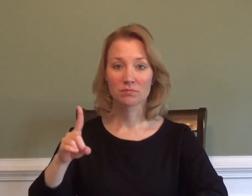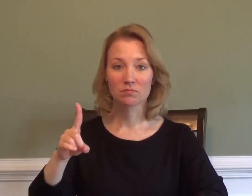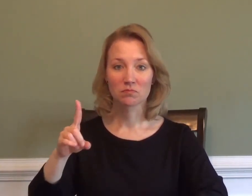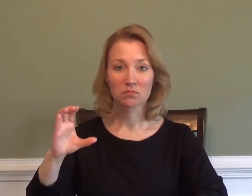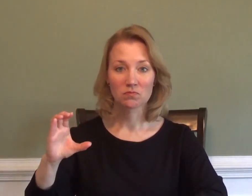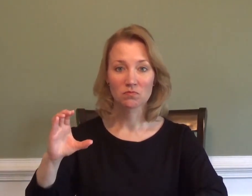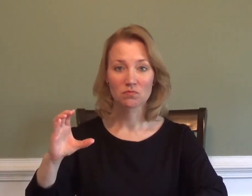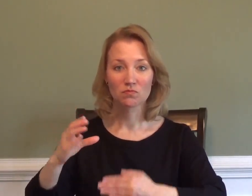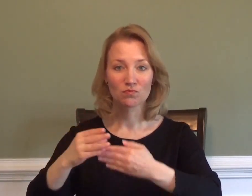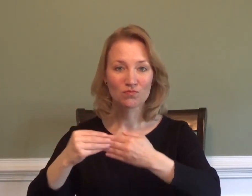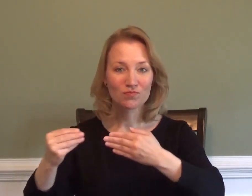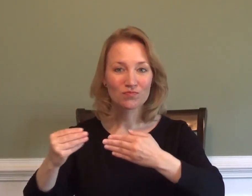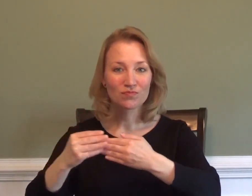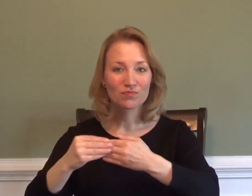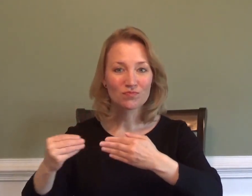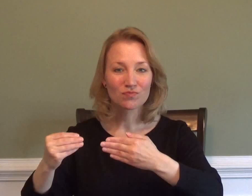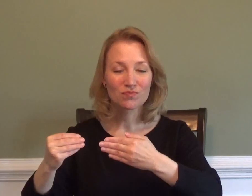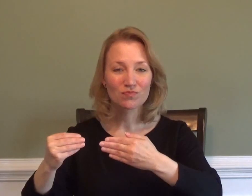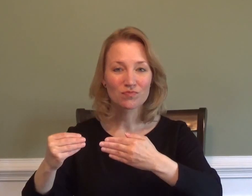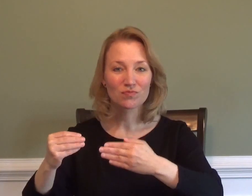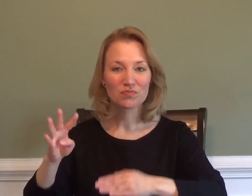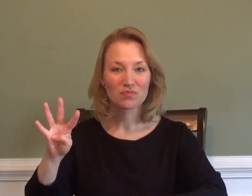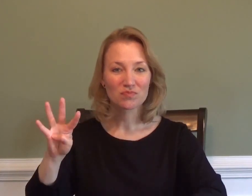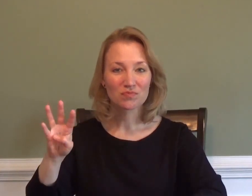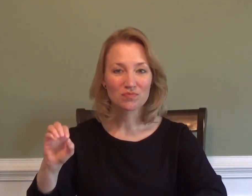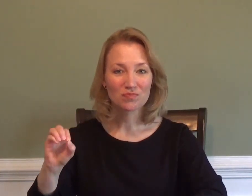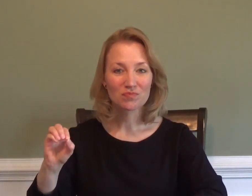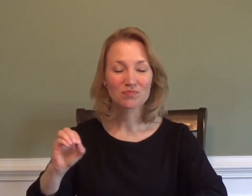$100.40